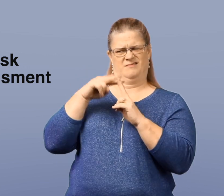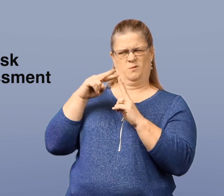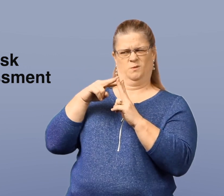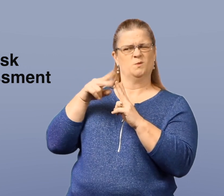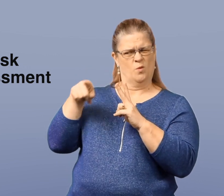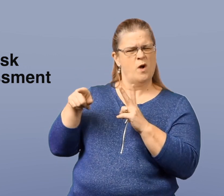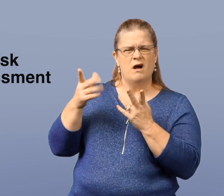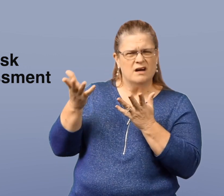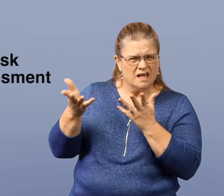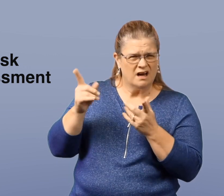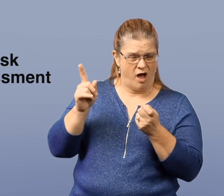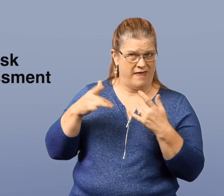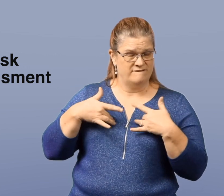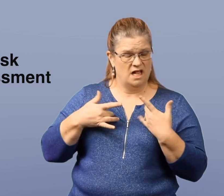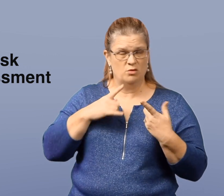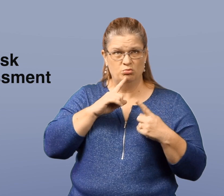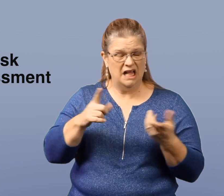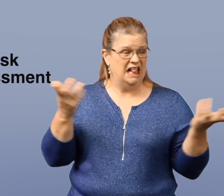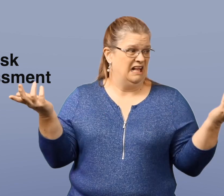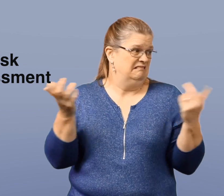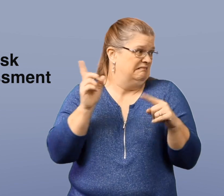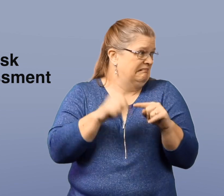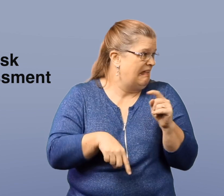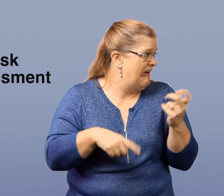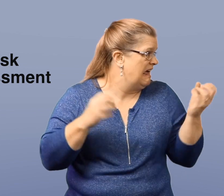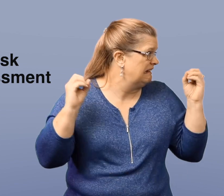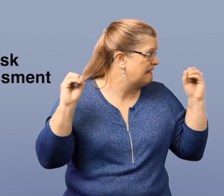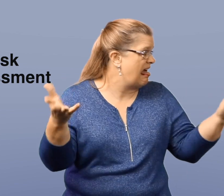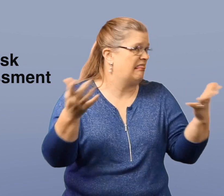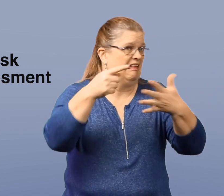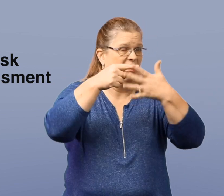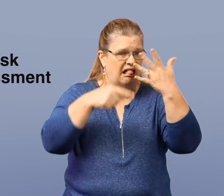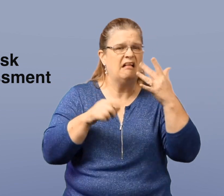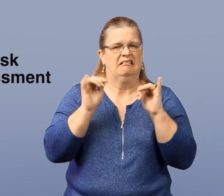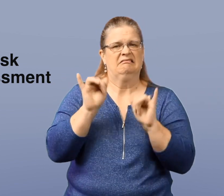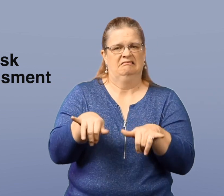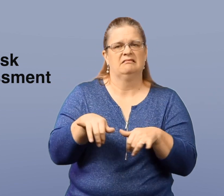[ Ambient Noise ]